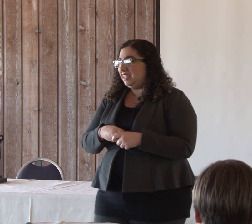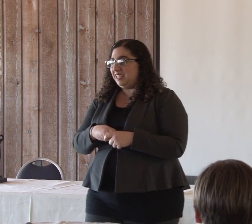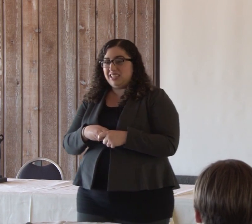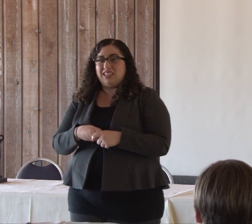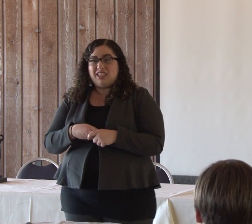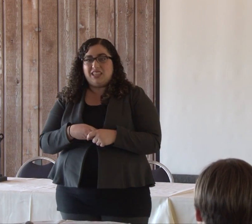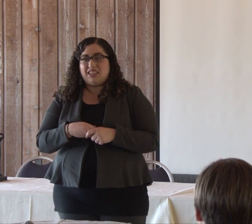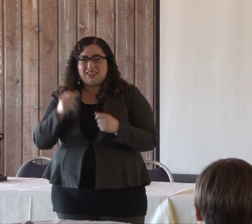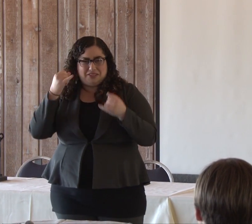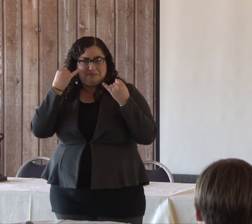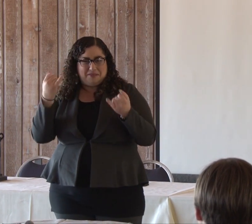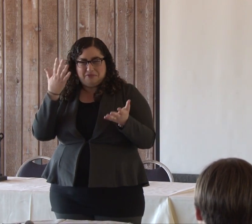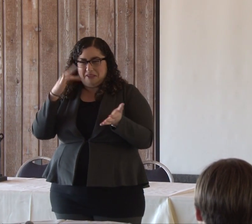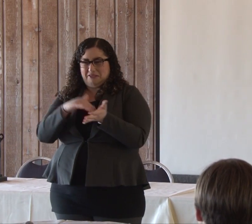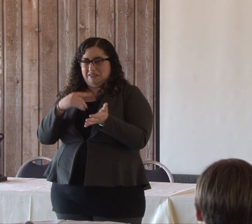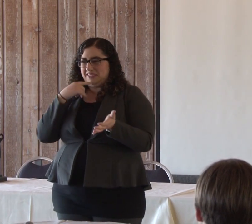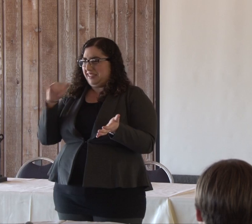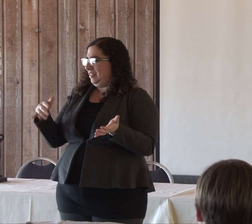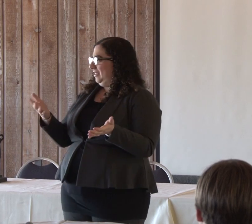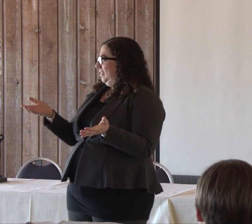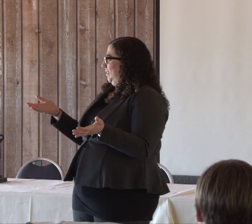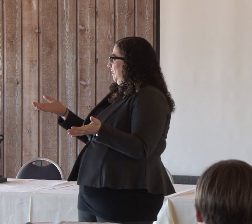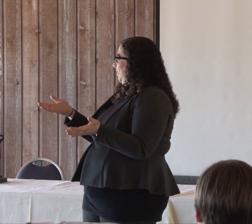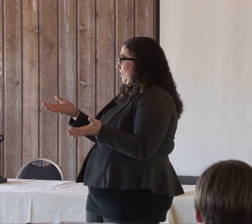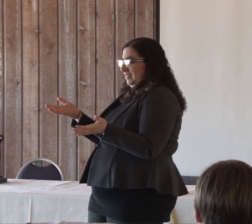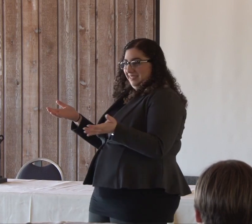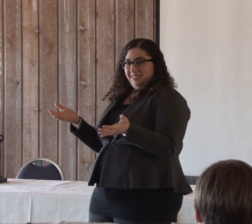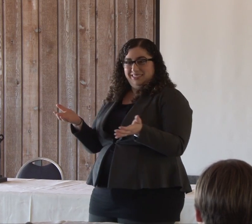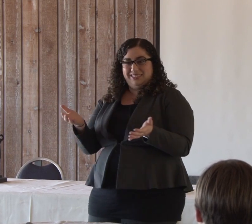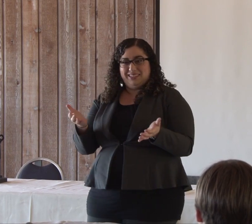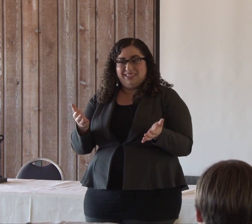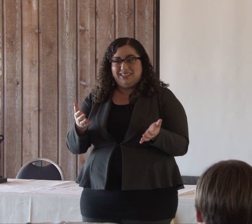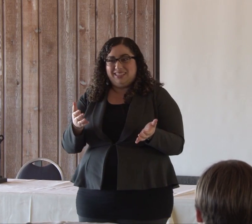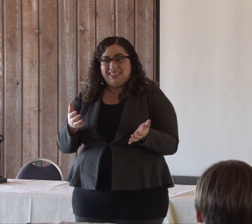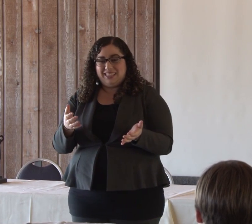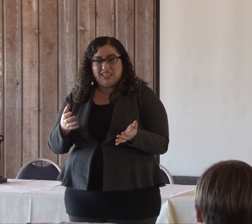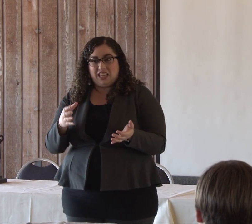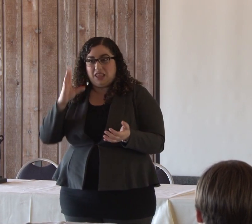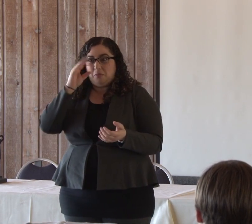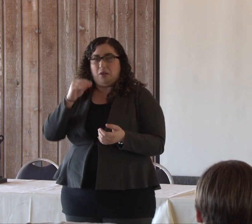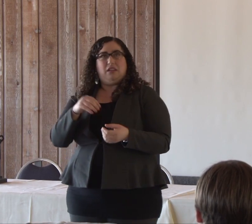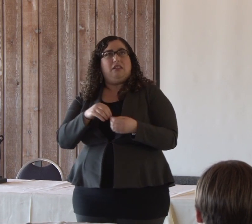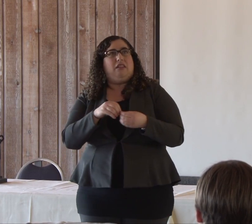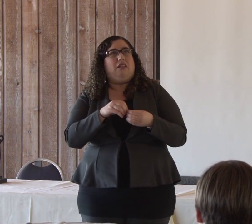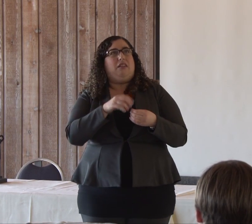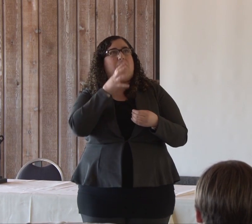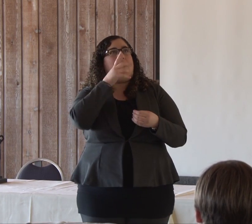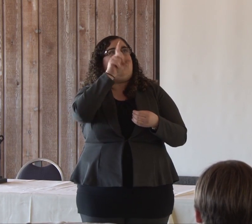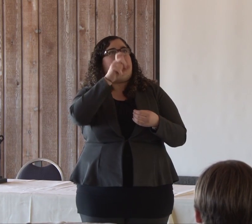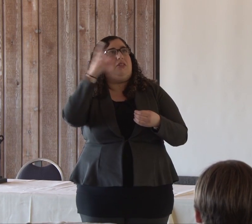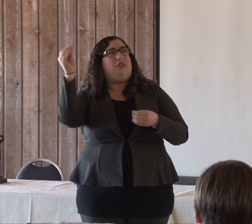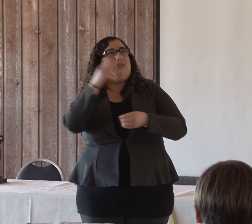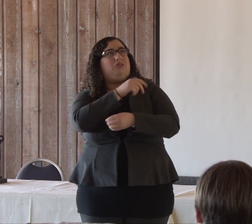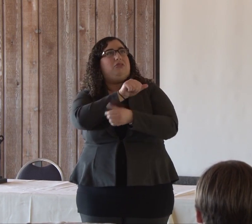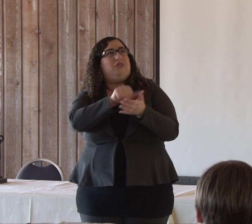an emergency. Tell your mom what's going on. Can you imagine? Why would a doctor do that?